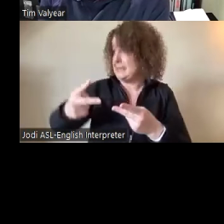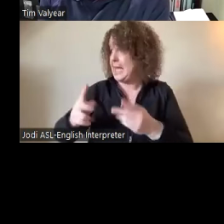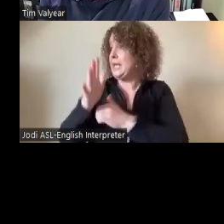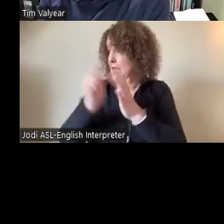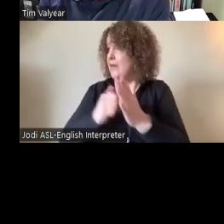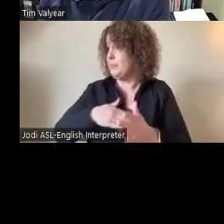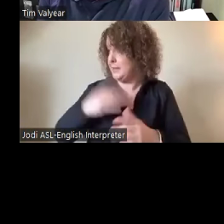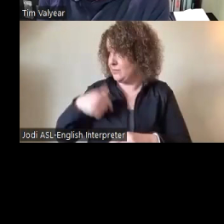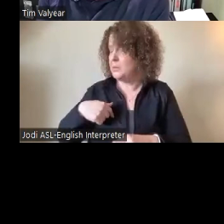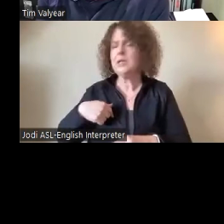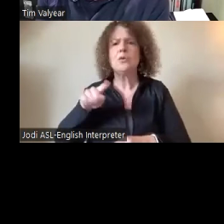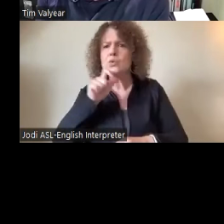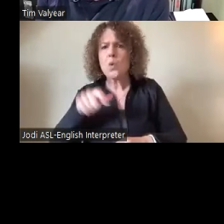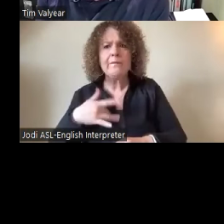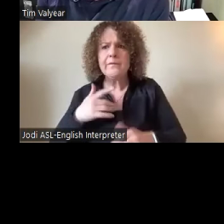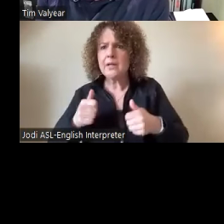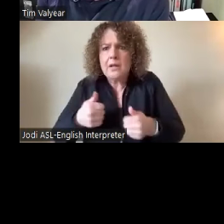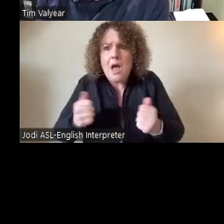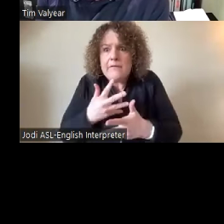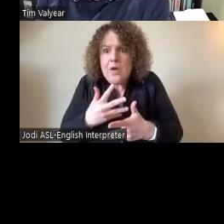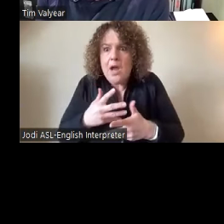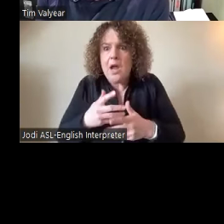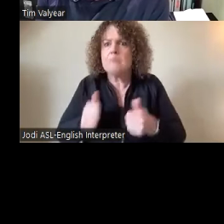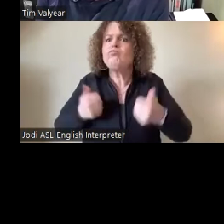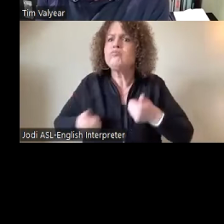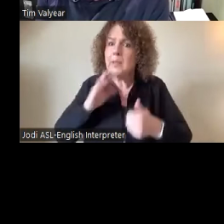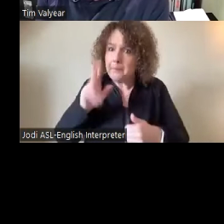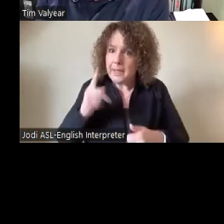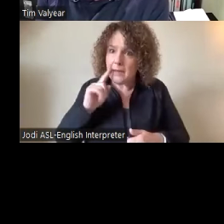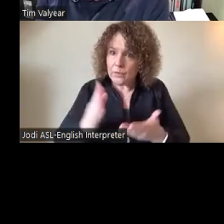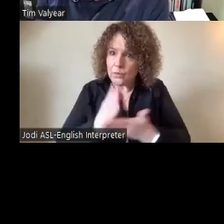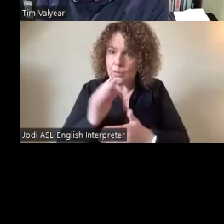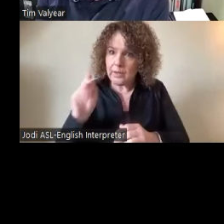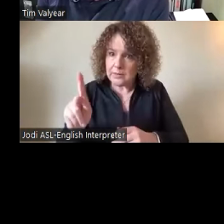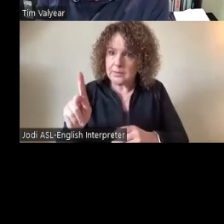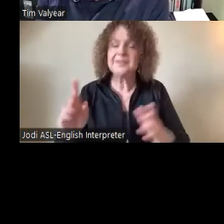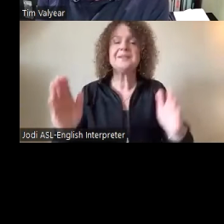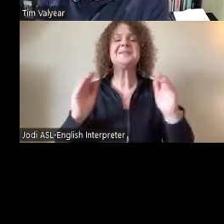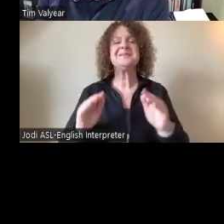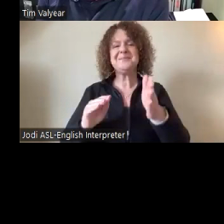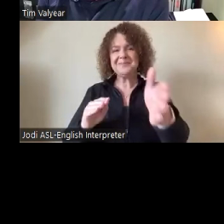you have to be your best advocate. I'm sorry, can you